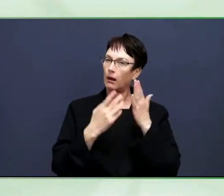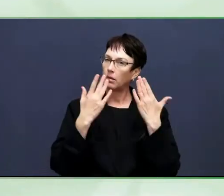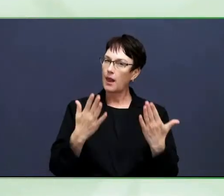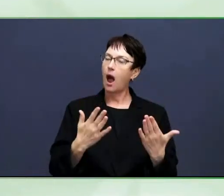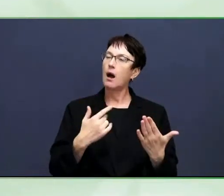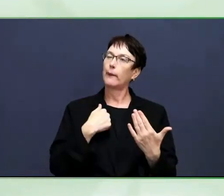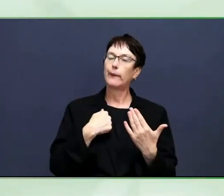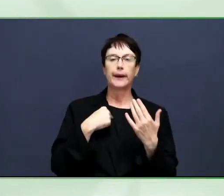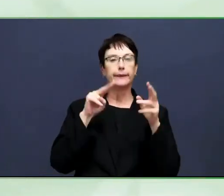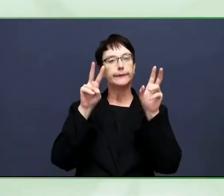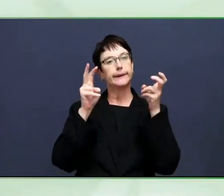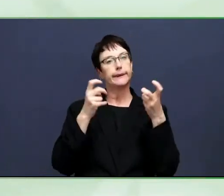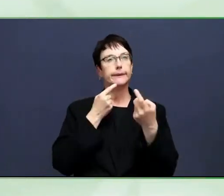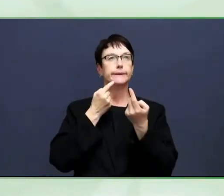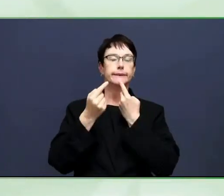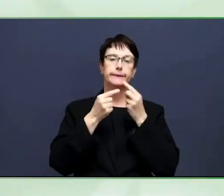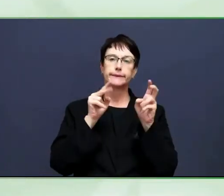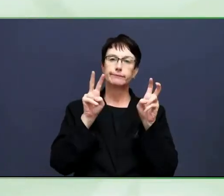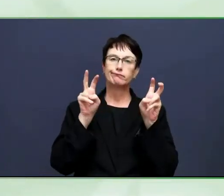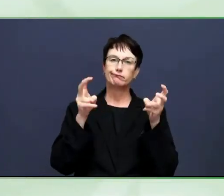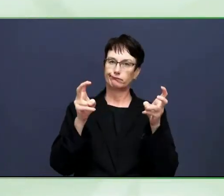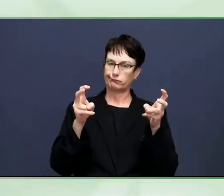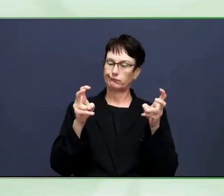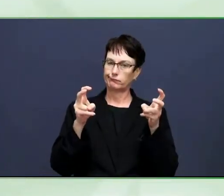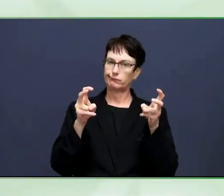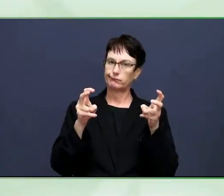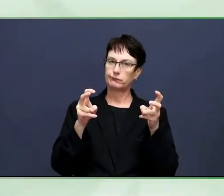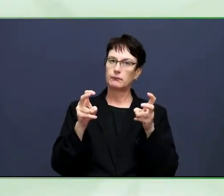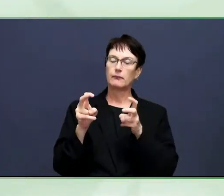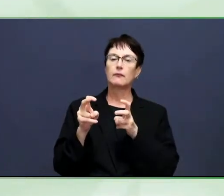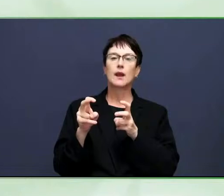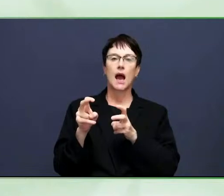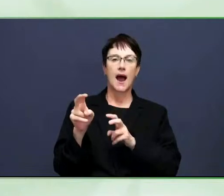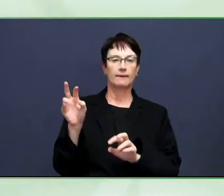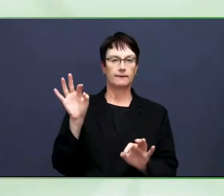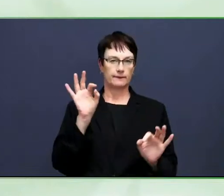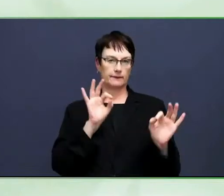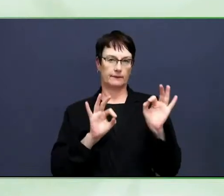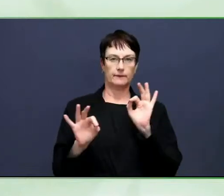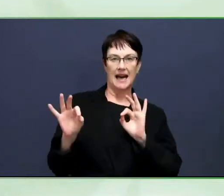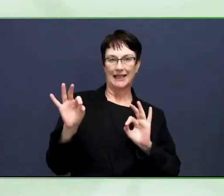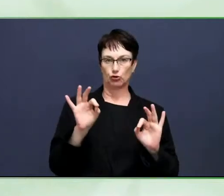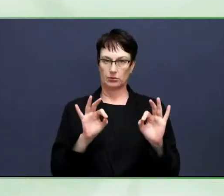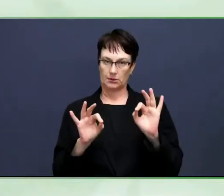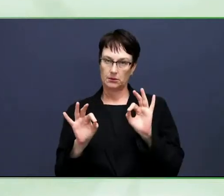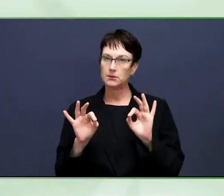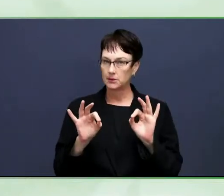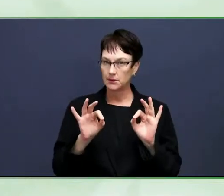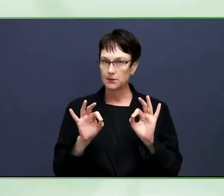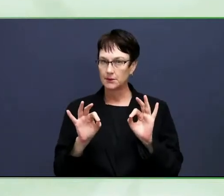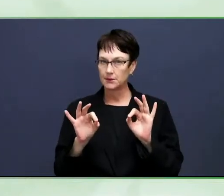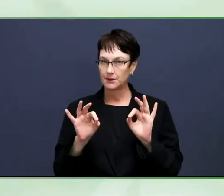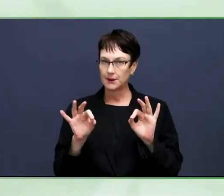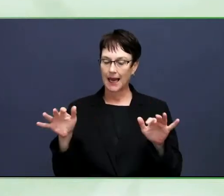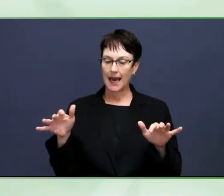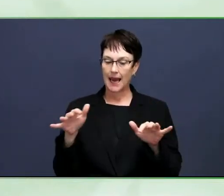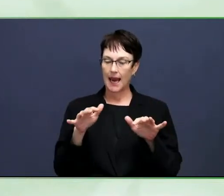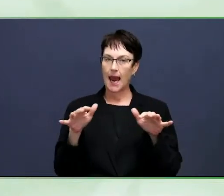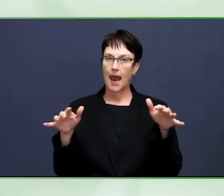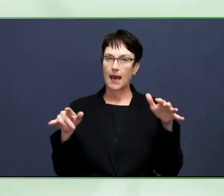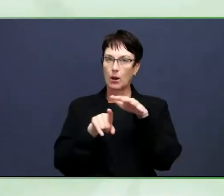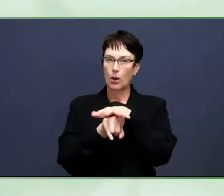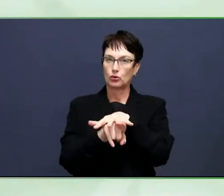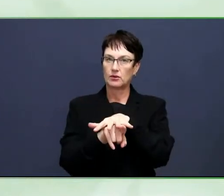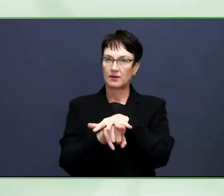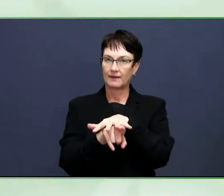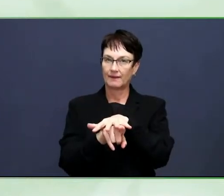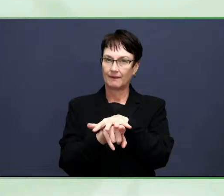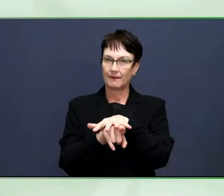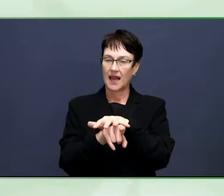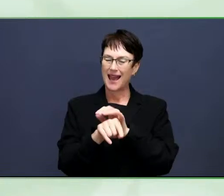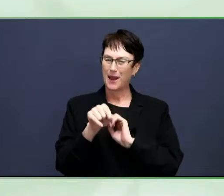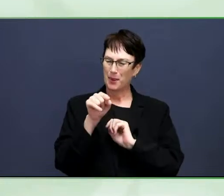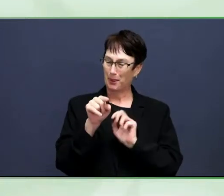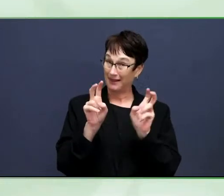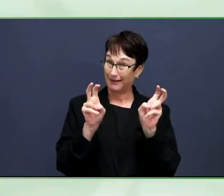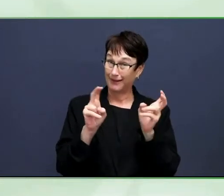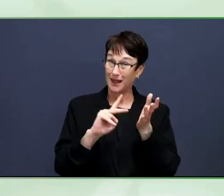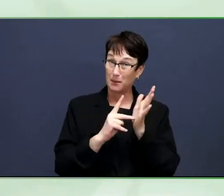able to put on the clothes, but to have the choice to be able to express who they are.